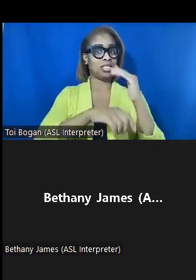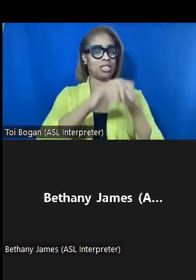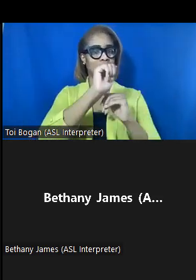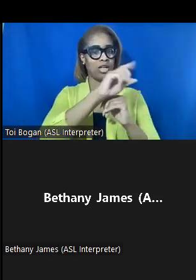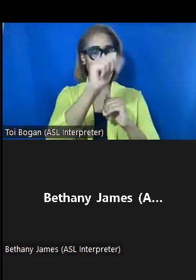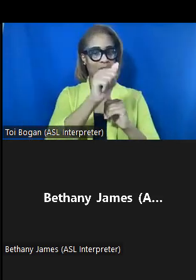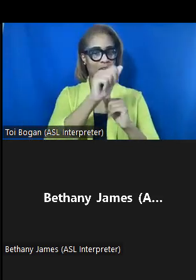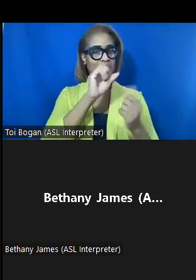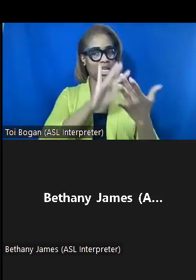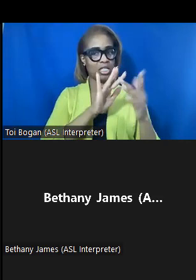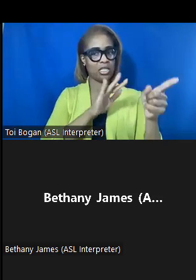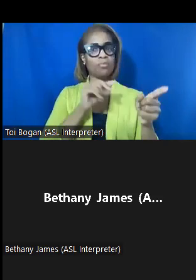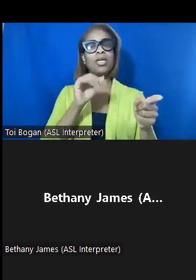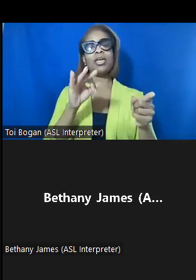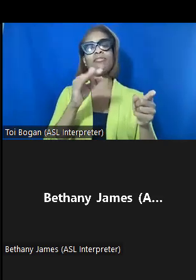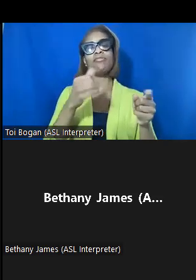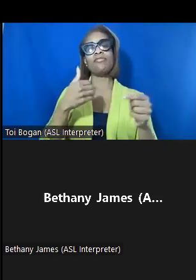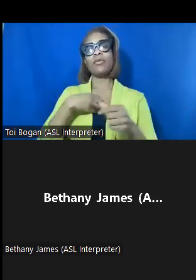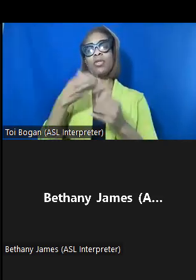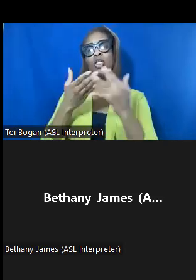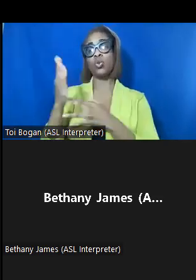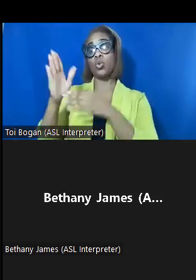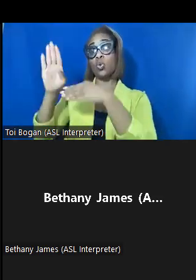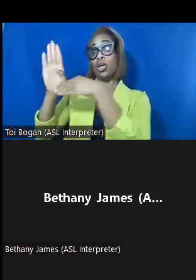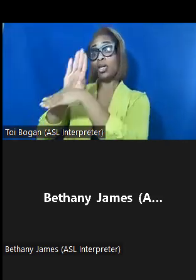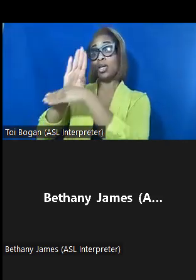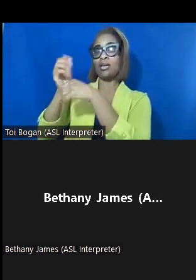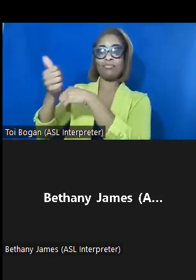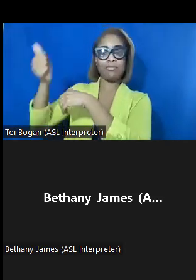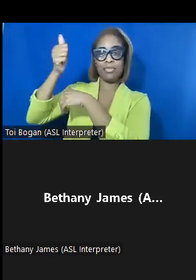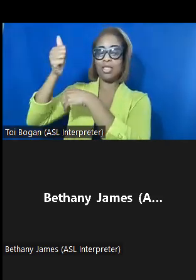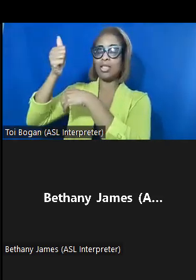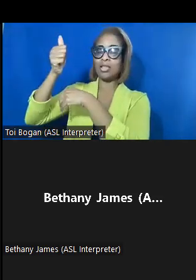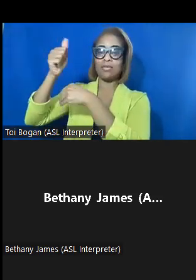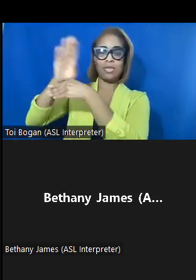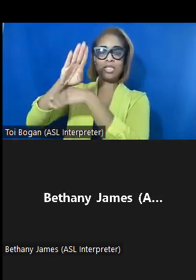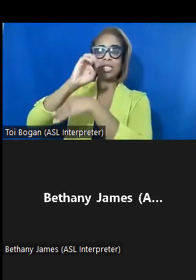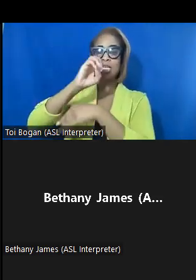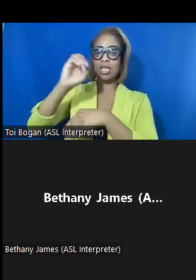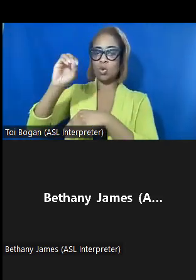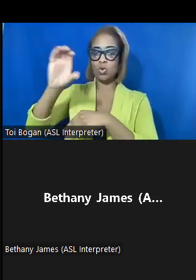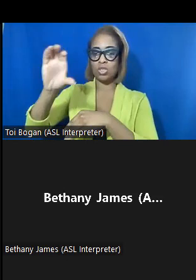If you have complaints through an employer, against an employer, the EEOC is another avenue to explore.